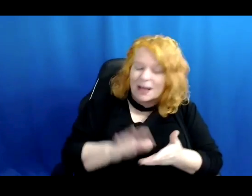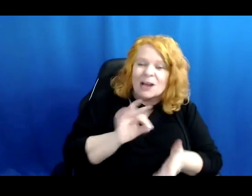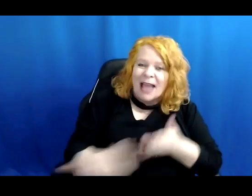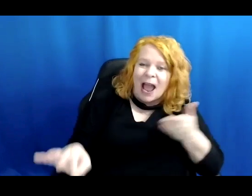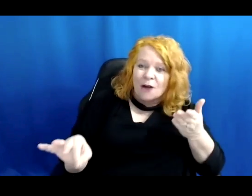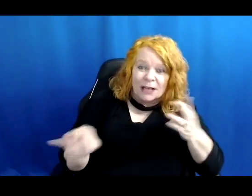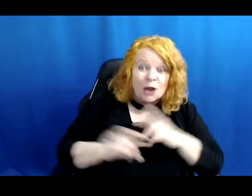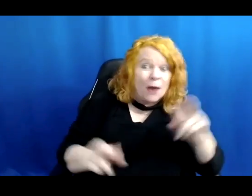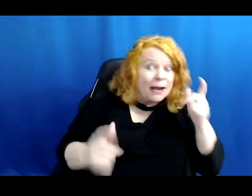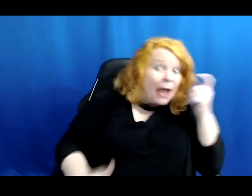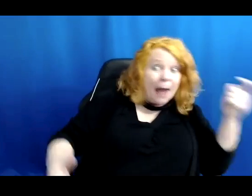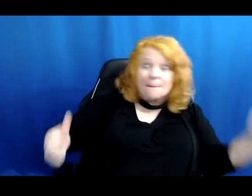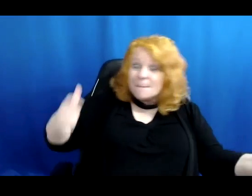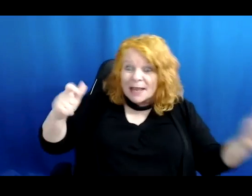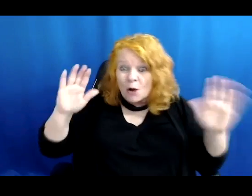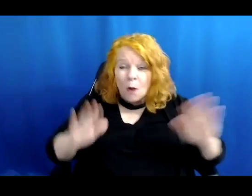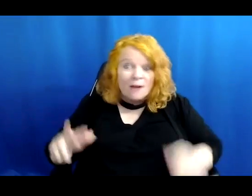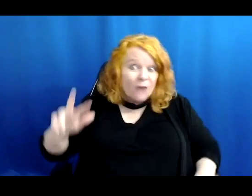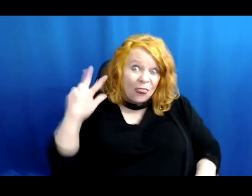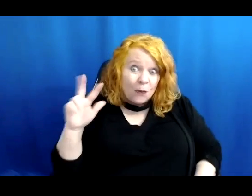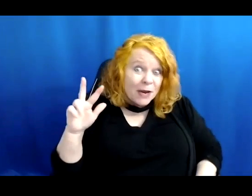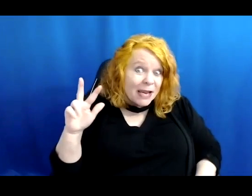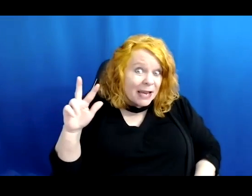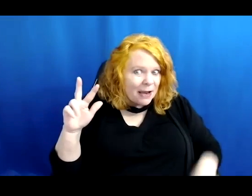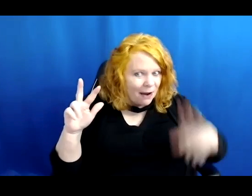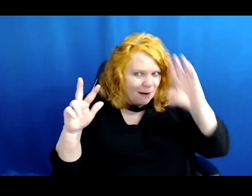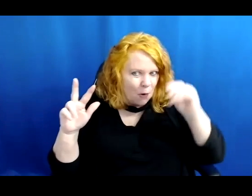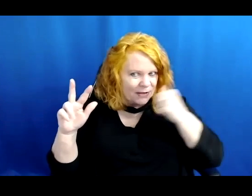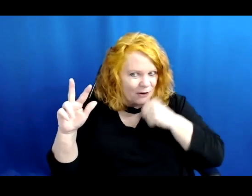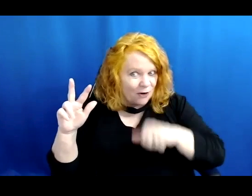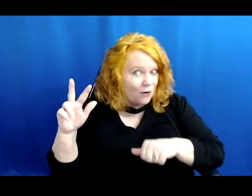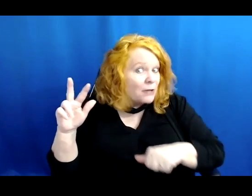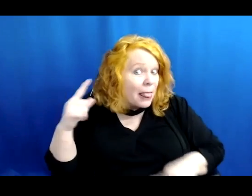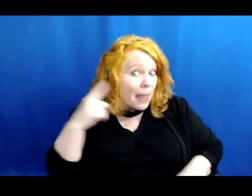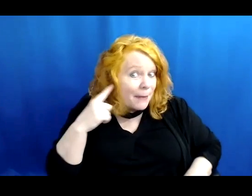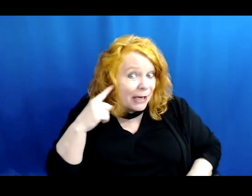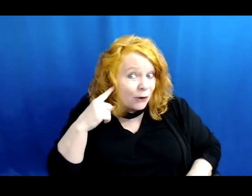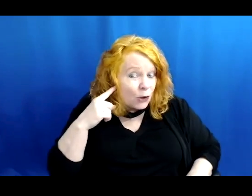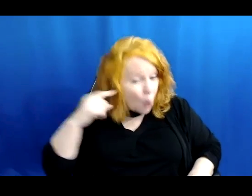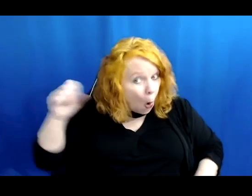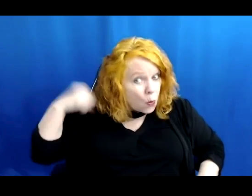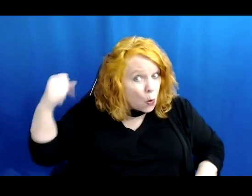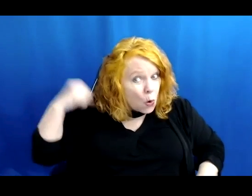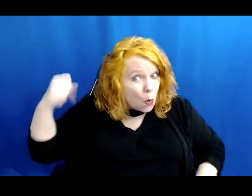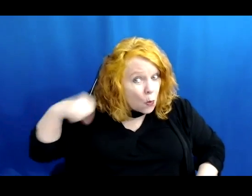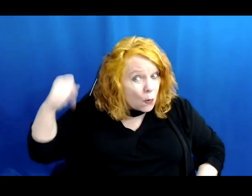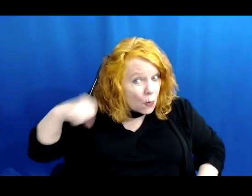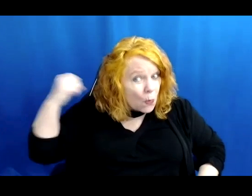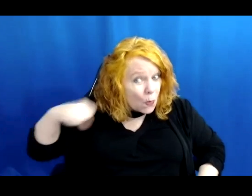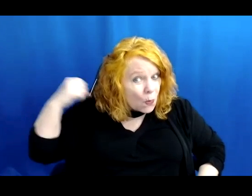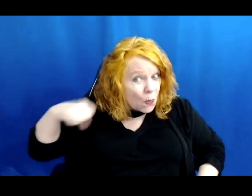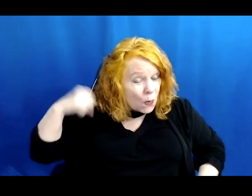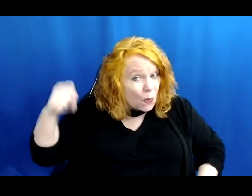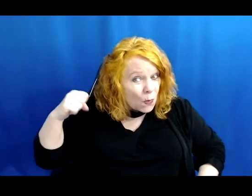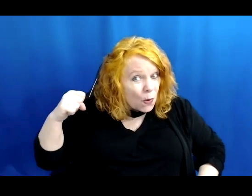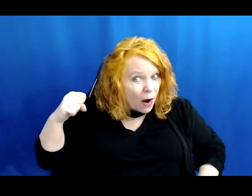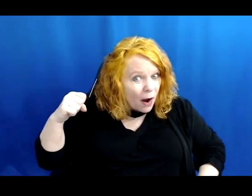A big wonderful three. Let me hear you, WOOH, WOOH, WOOH, WOOH, WOOH.